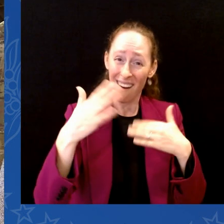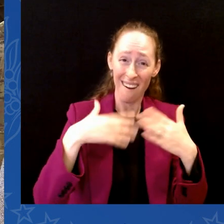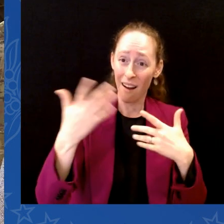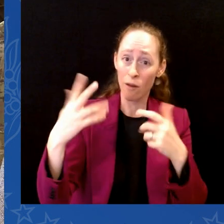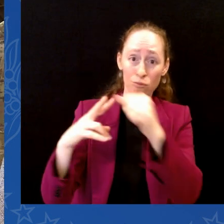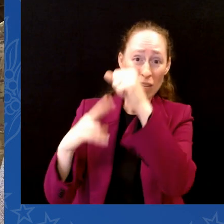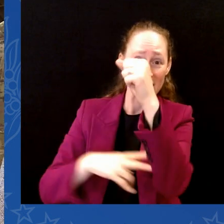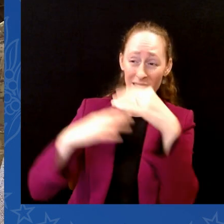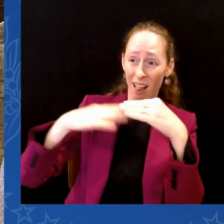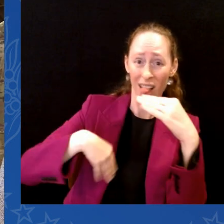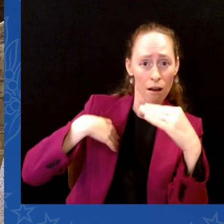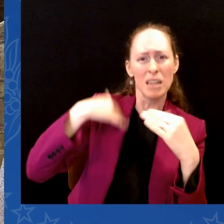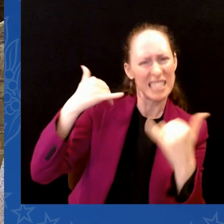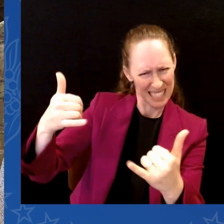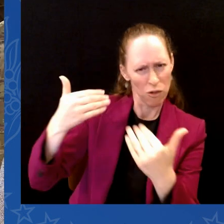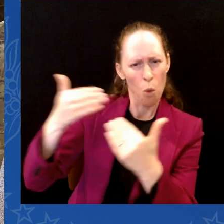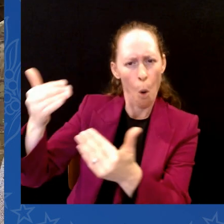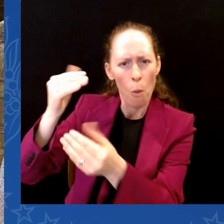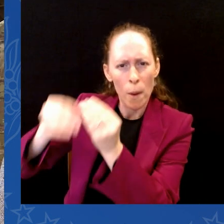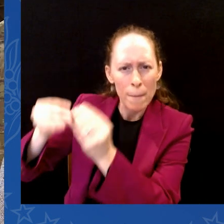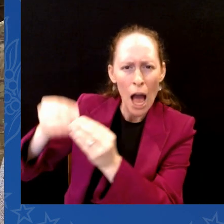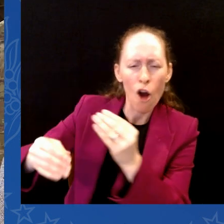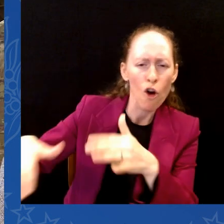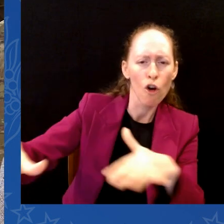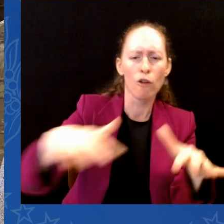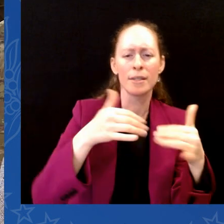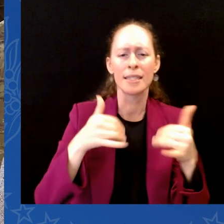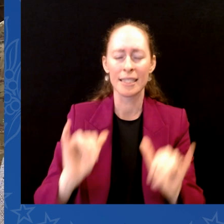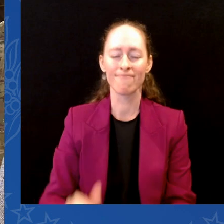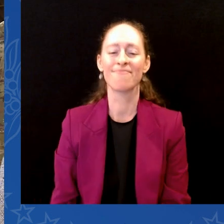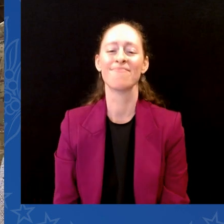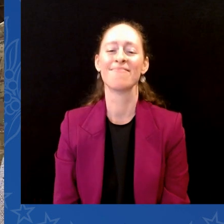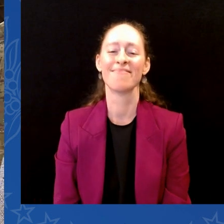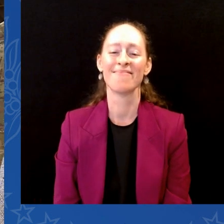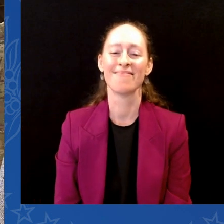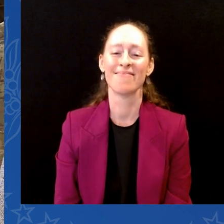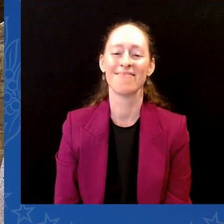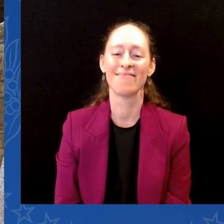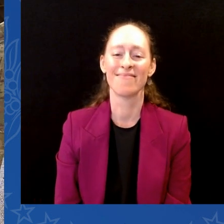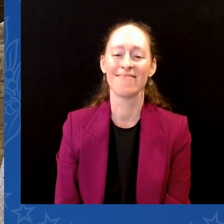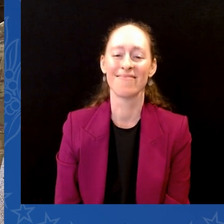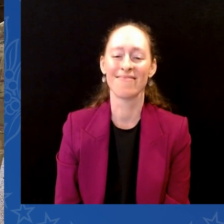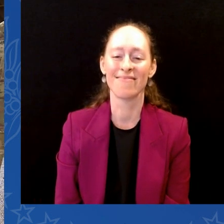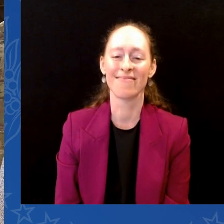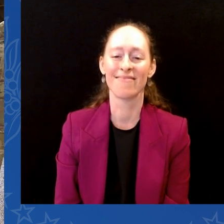We've deployed 375 StarLink Internet devices that Elon Musk has provided.